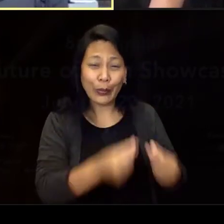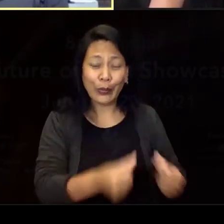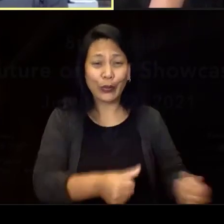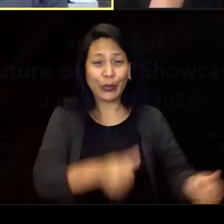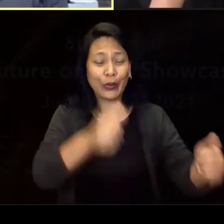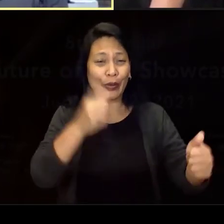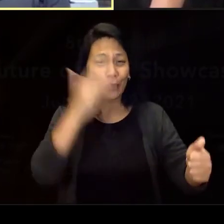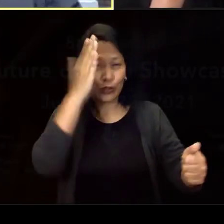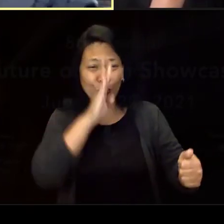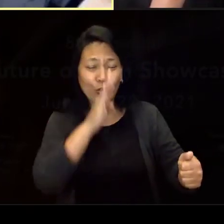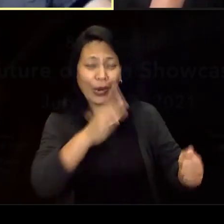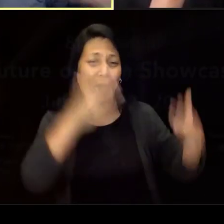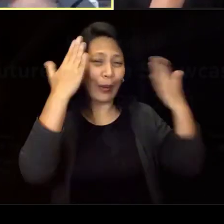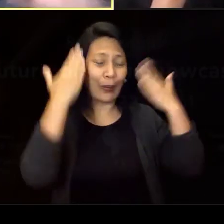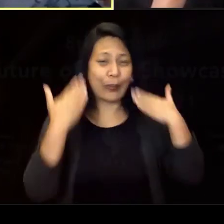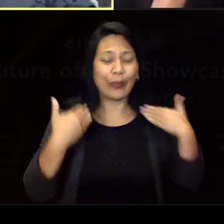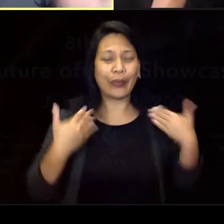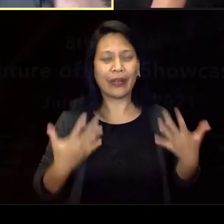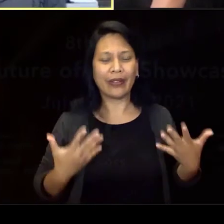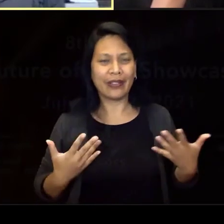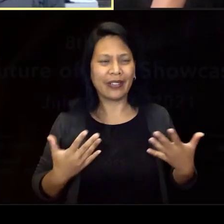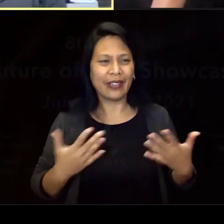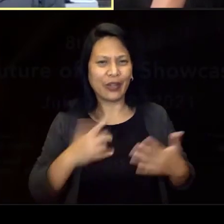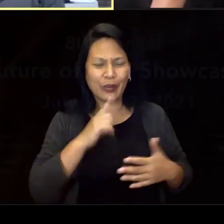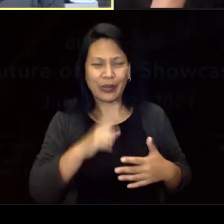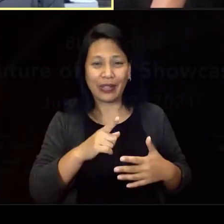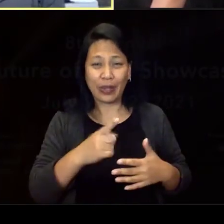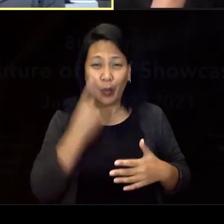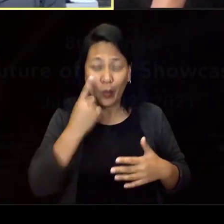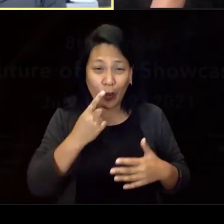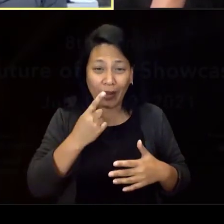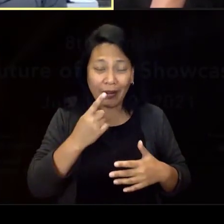They're not going to have all one, they're not going to have that one shade of foundation you have in your kit.